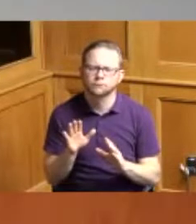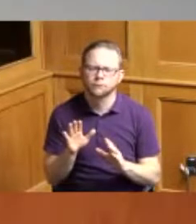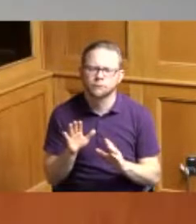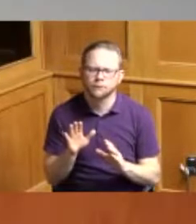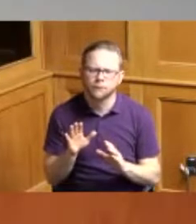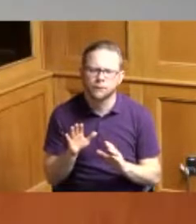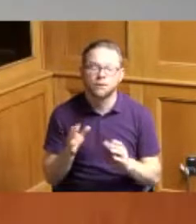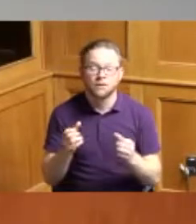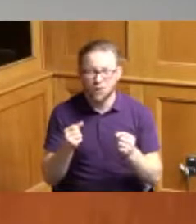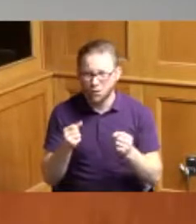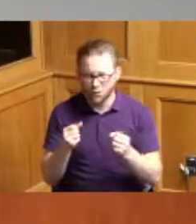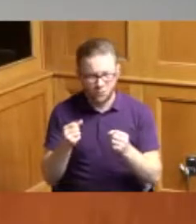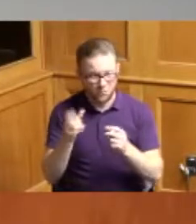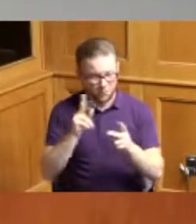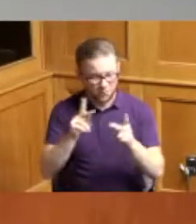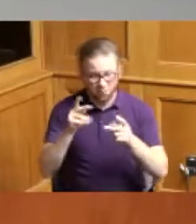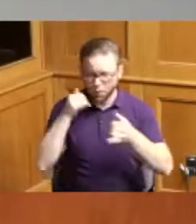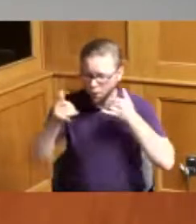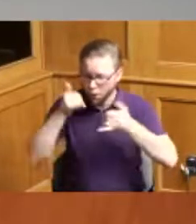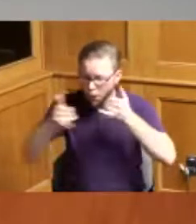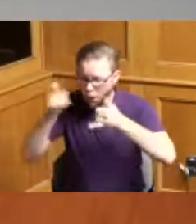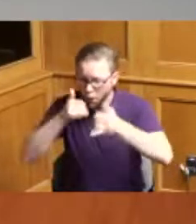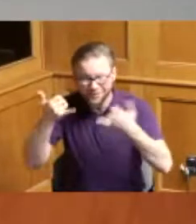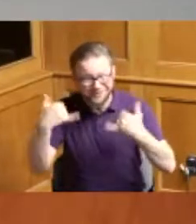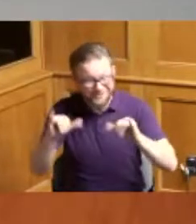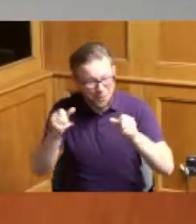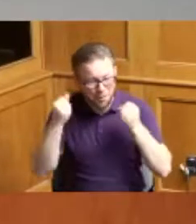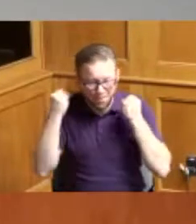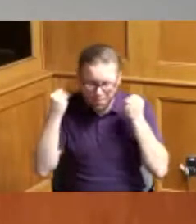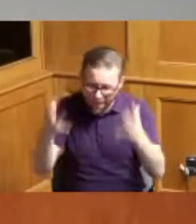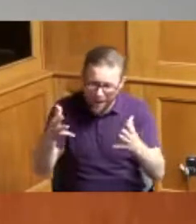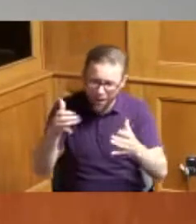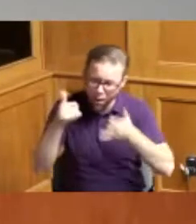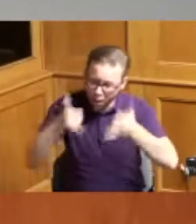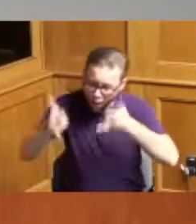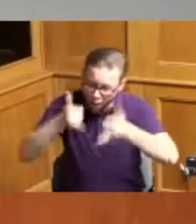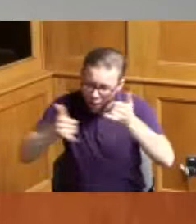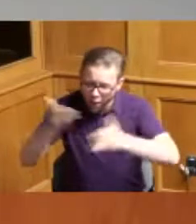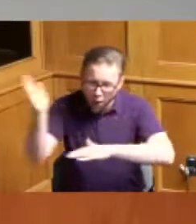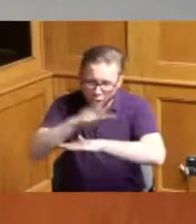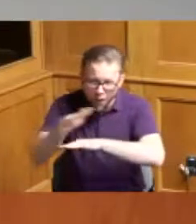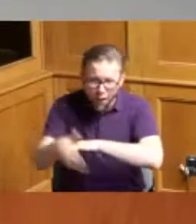getting in other words are you still getting the same volume now that you were getting a month ago